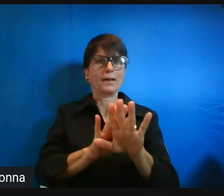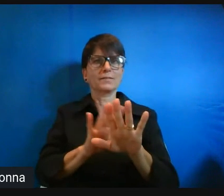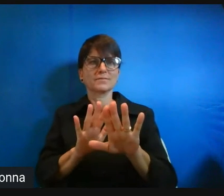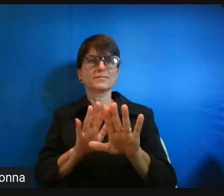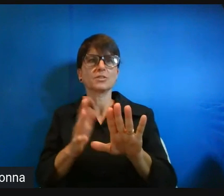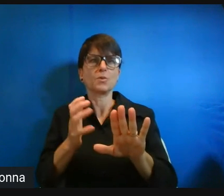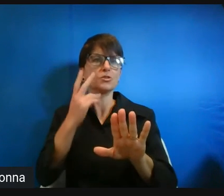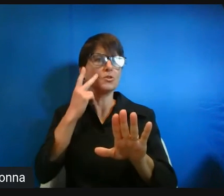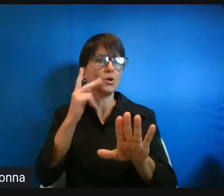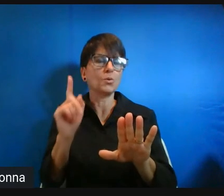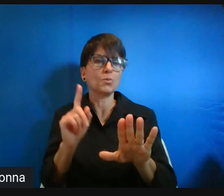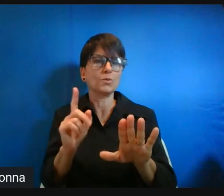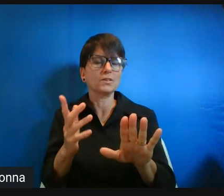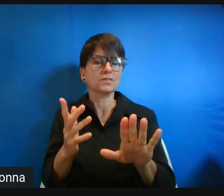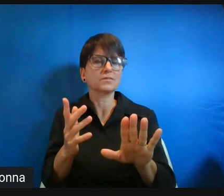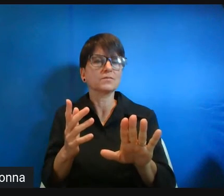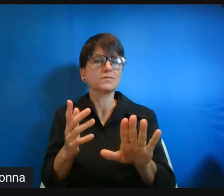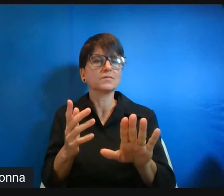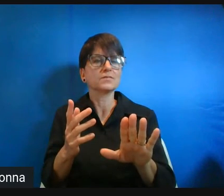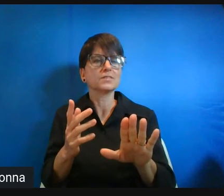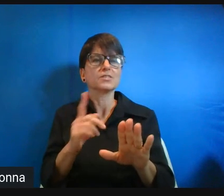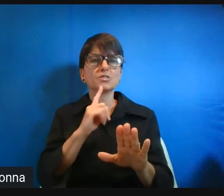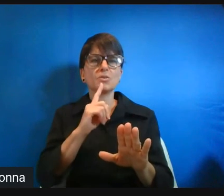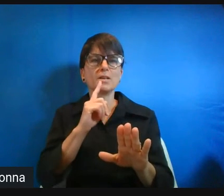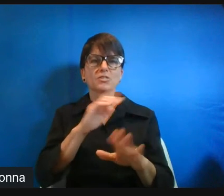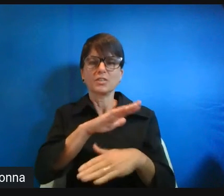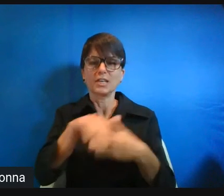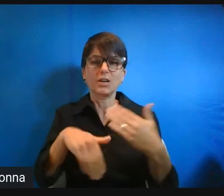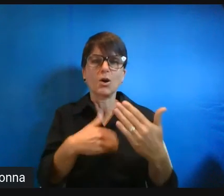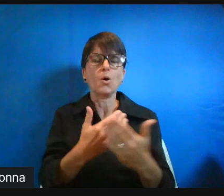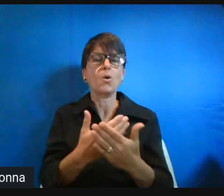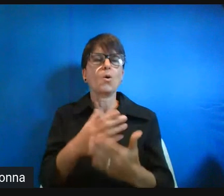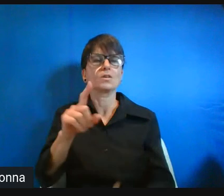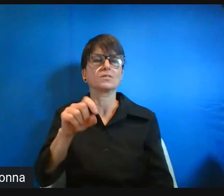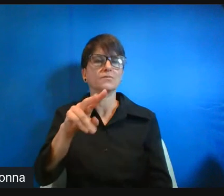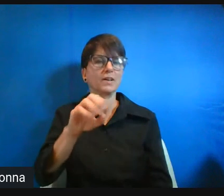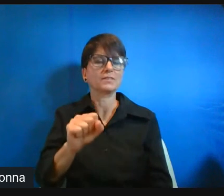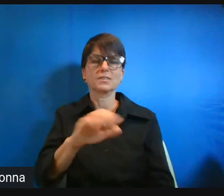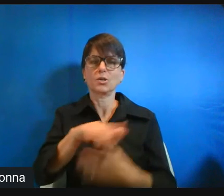Keeping that across all devices, keeping that context is key.